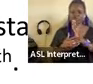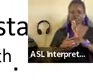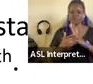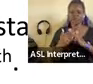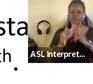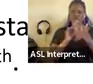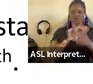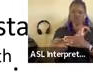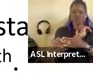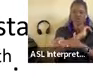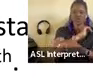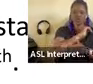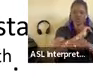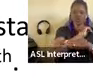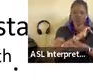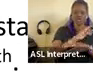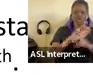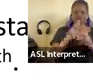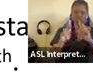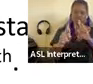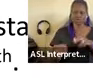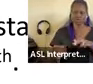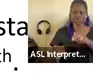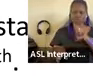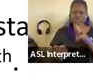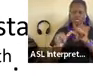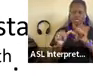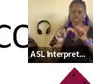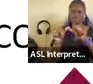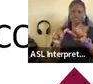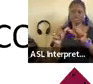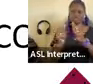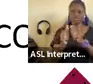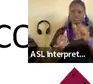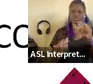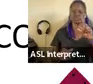It's just not going to be a continuing part of DHS's community response.